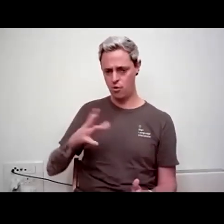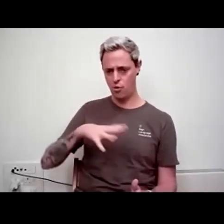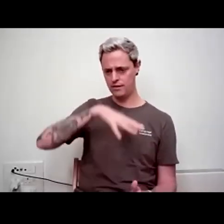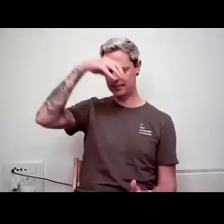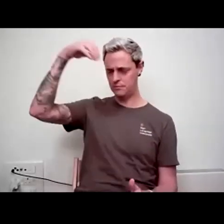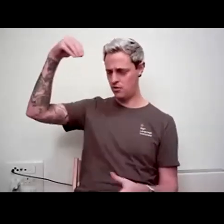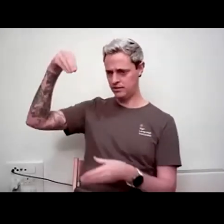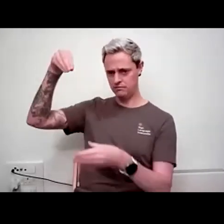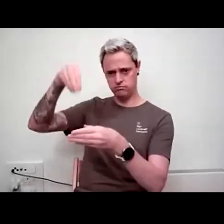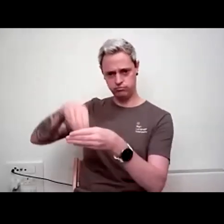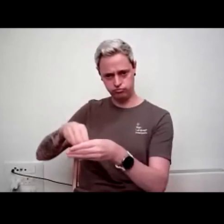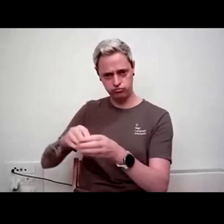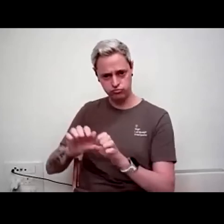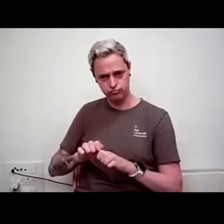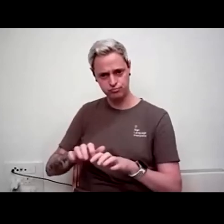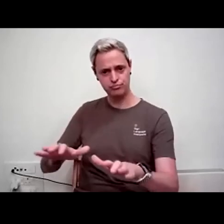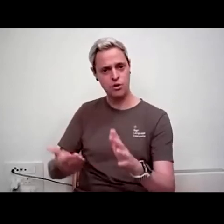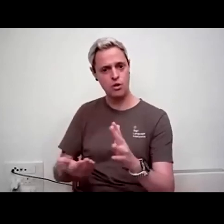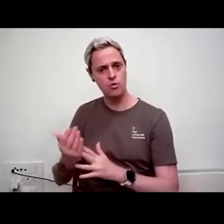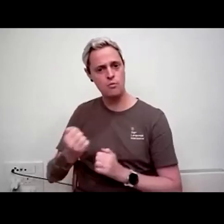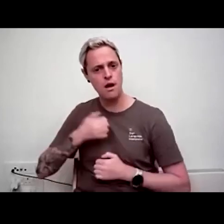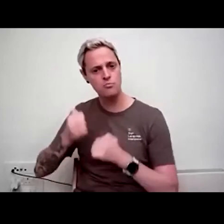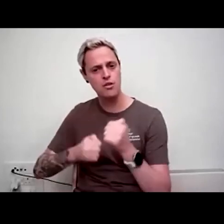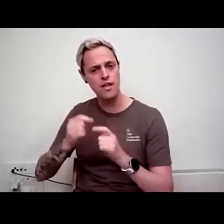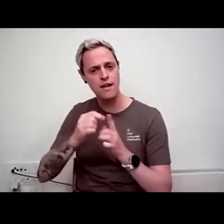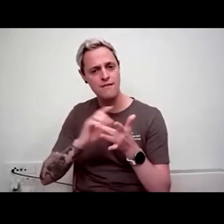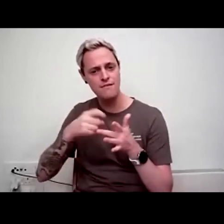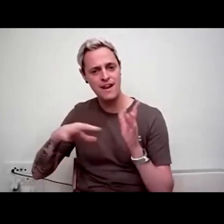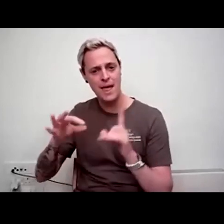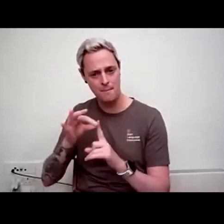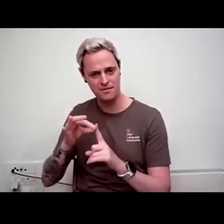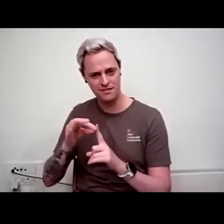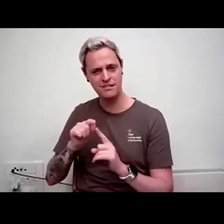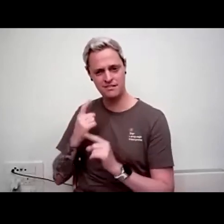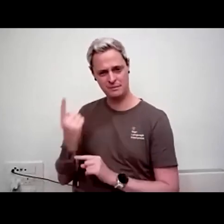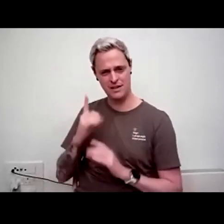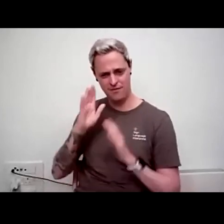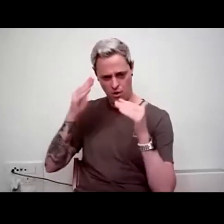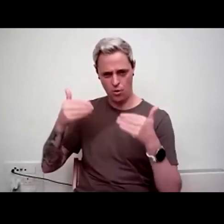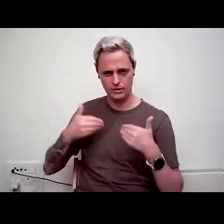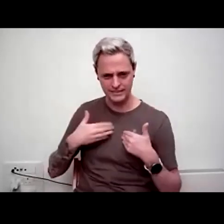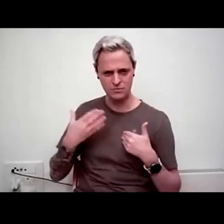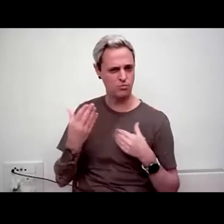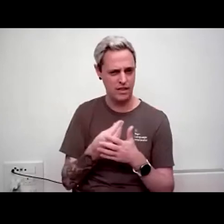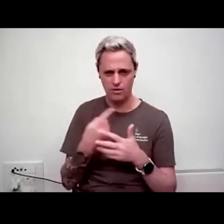through my brother Philip who is autistic and has other learning impairments,